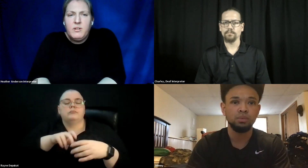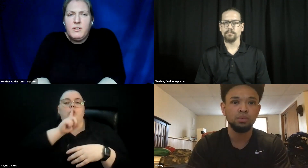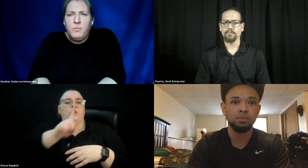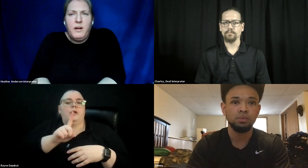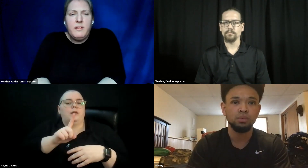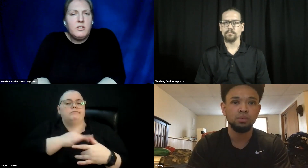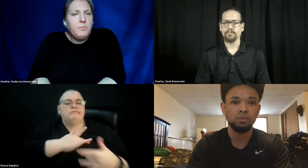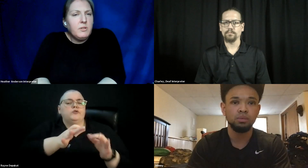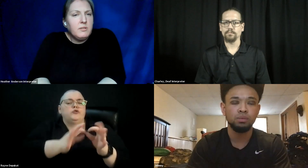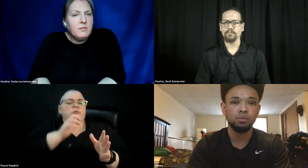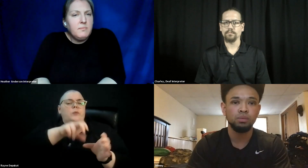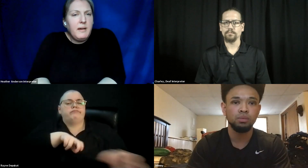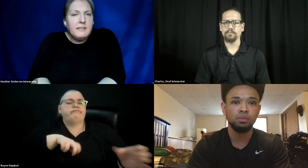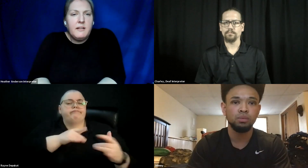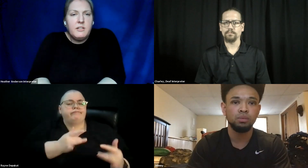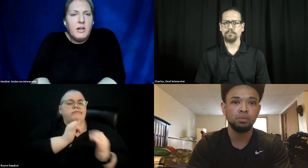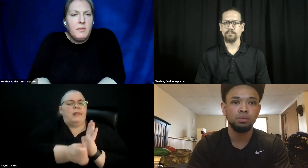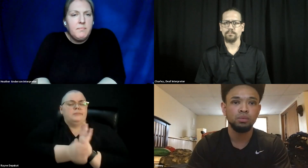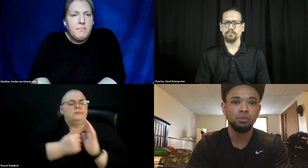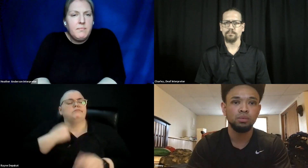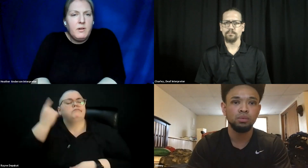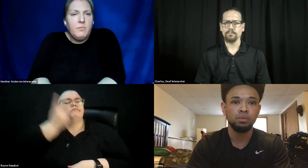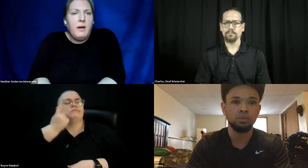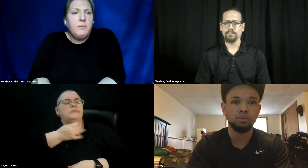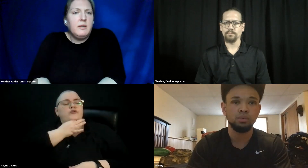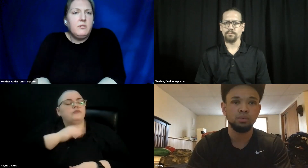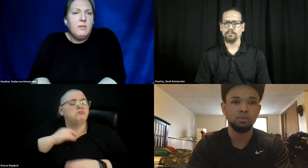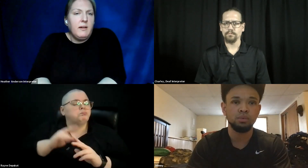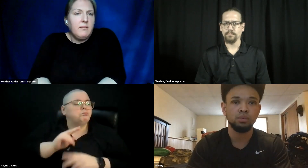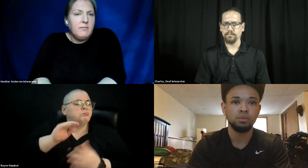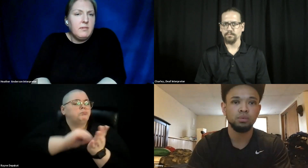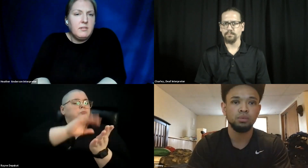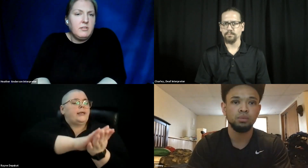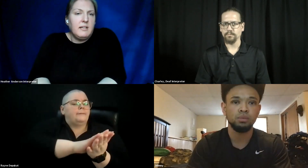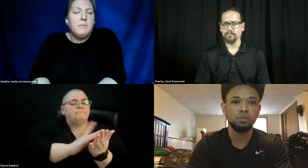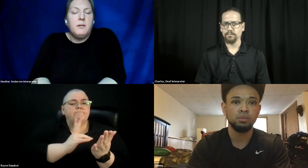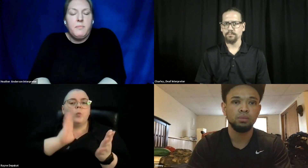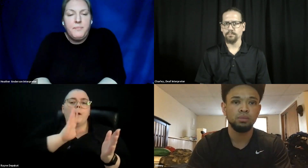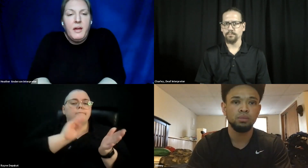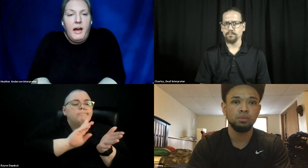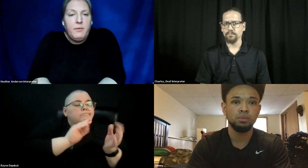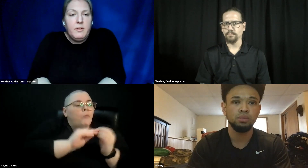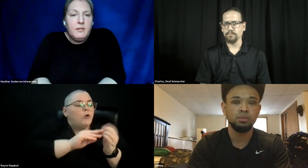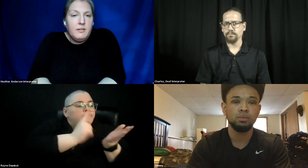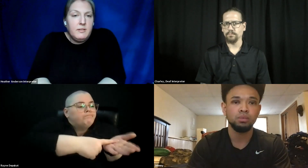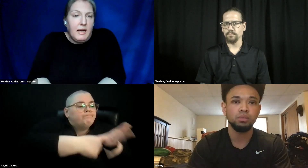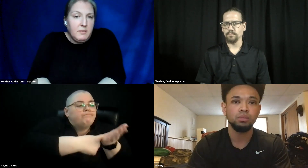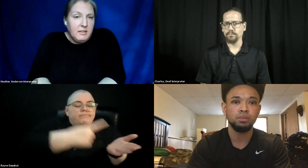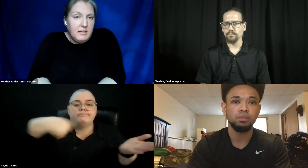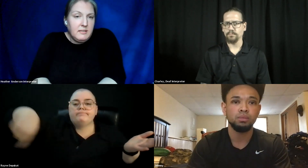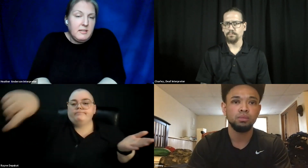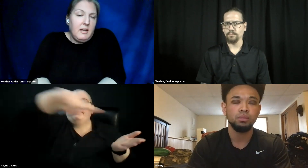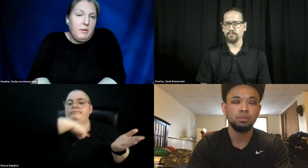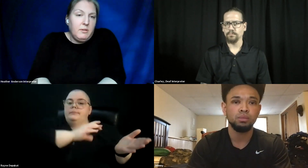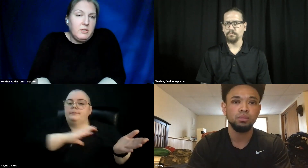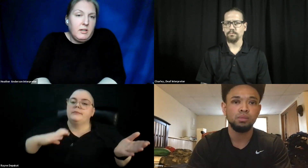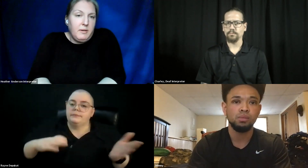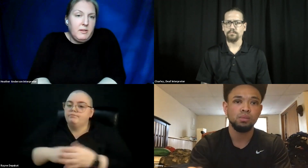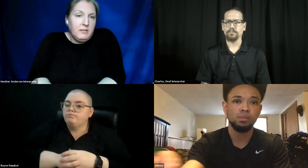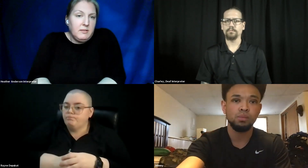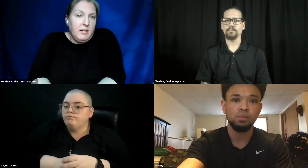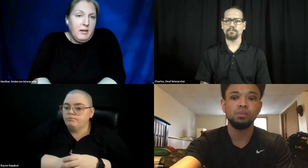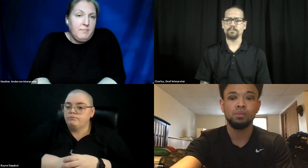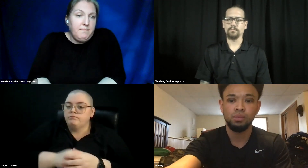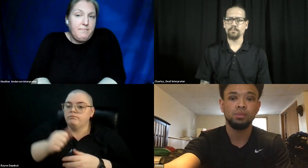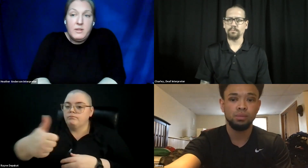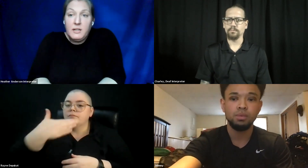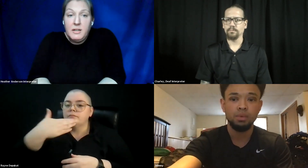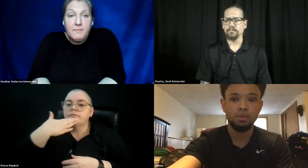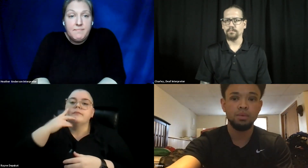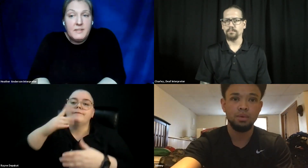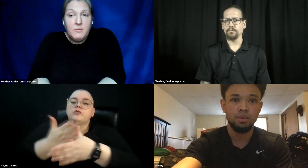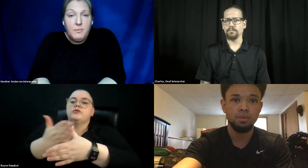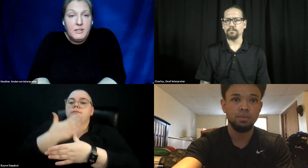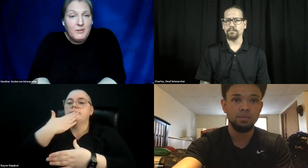I wonder why the interpreters backed out of the job. Why would they do that. That's last minute but I will document this and we will talk about this with the committee and see what we can do.